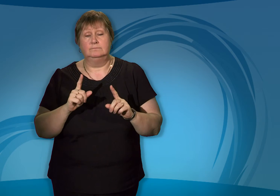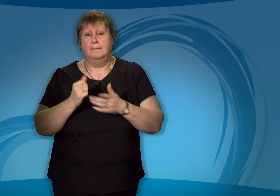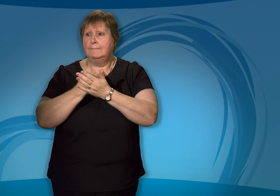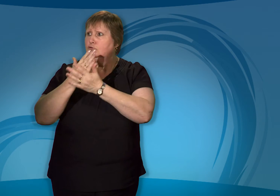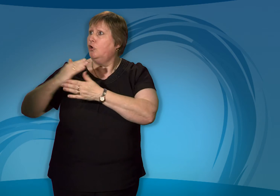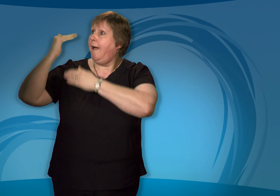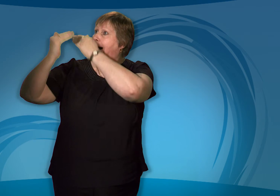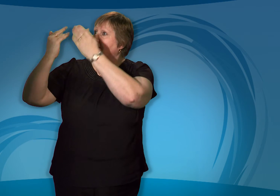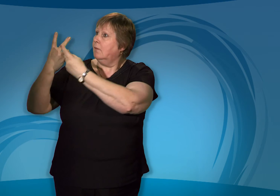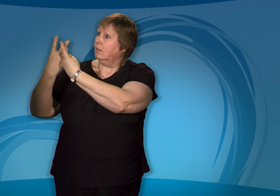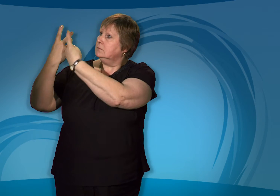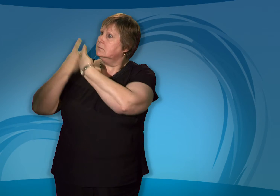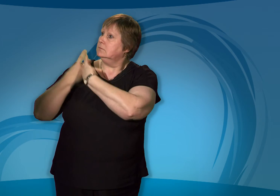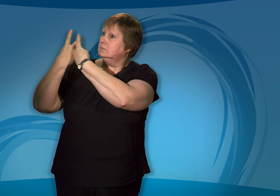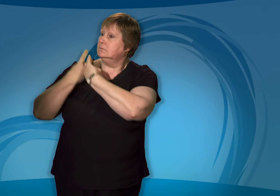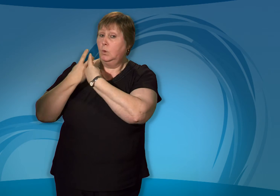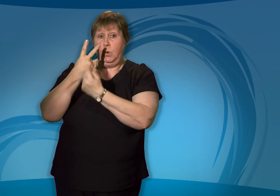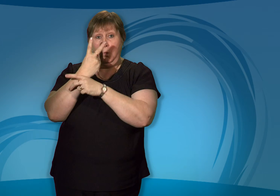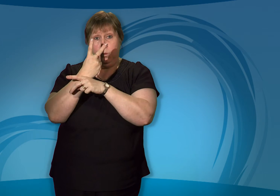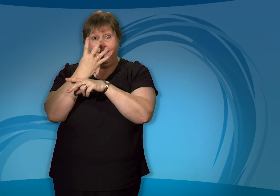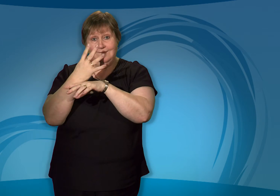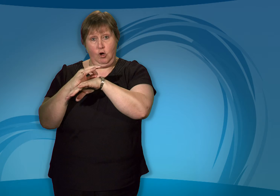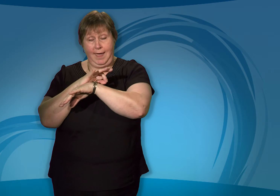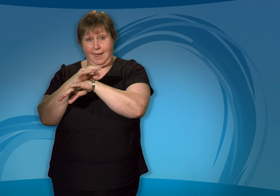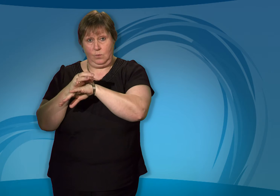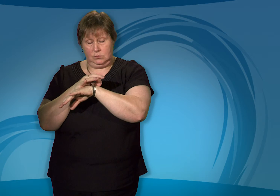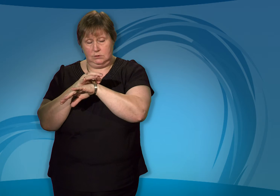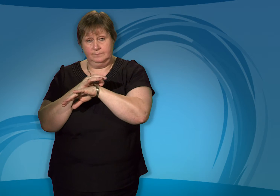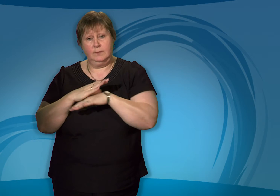Ensure that a responsible adult stays at home with you for 24 hours.